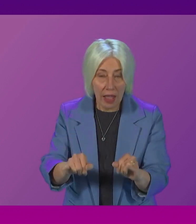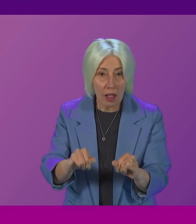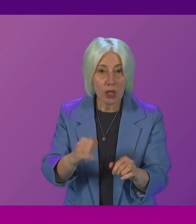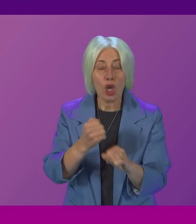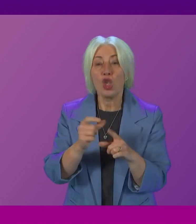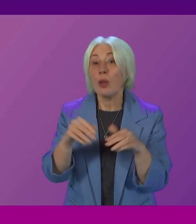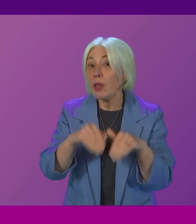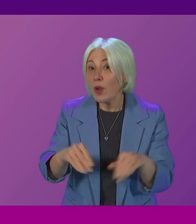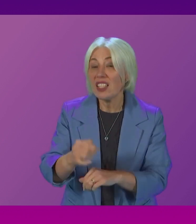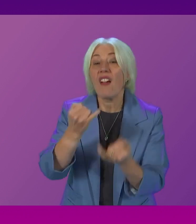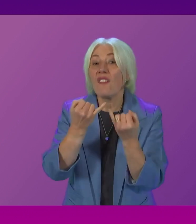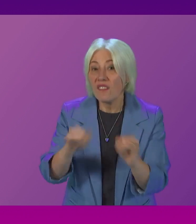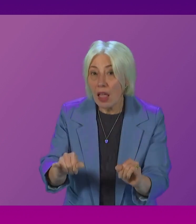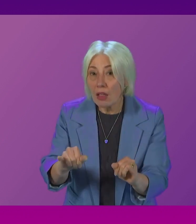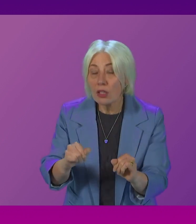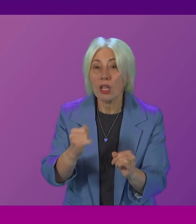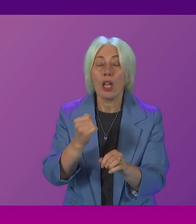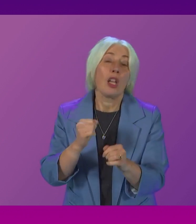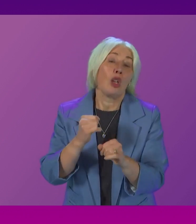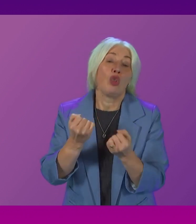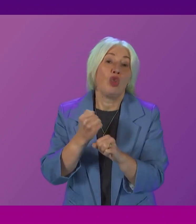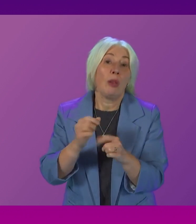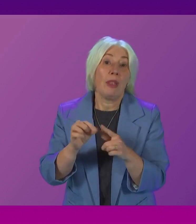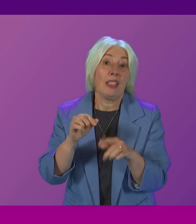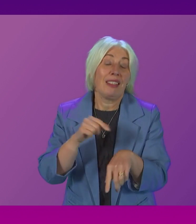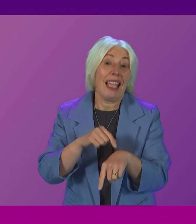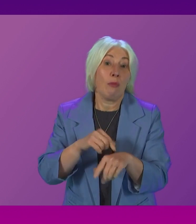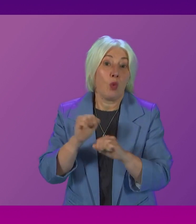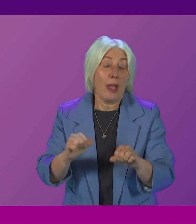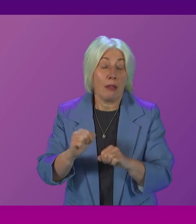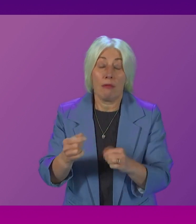failed. On the treatment time guarantee, it has failed. When will the First Minister wake up and